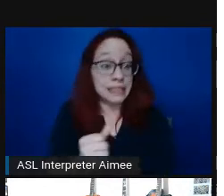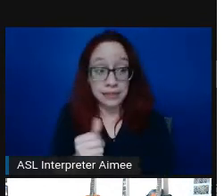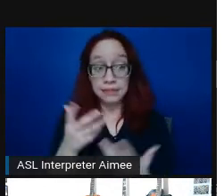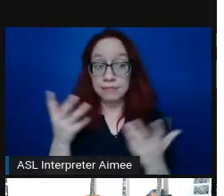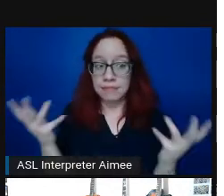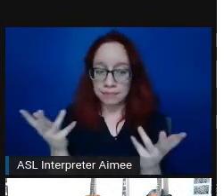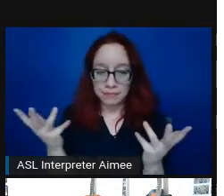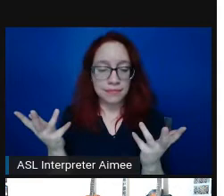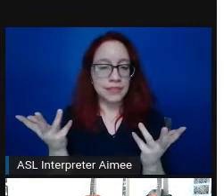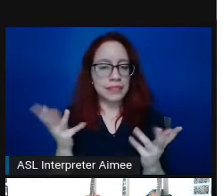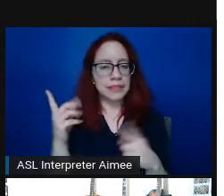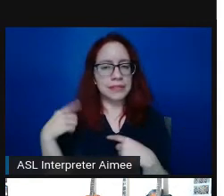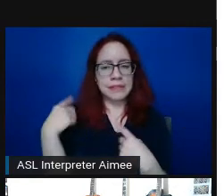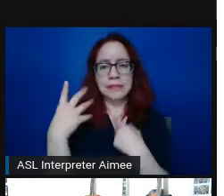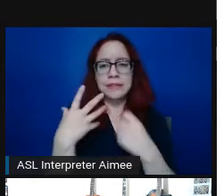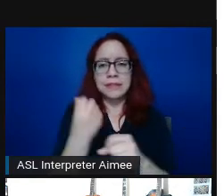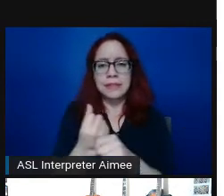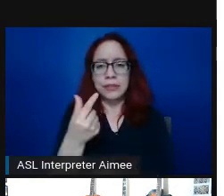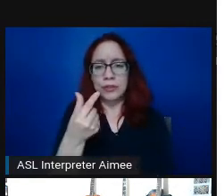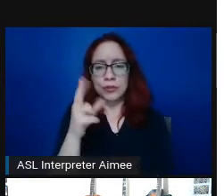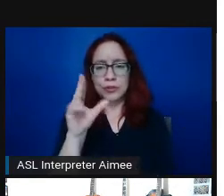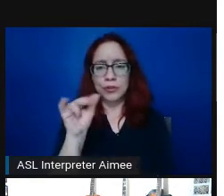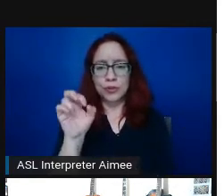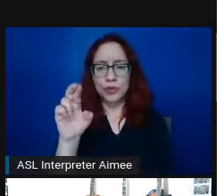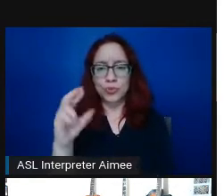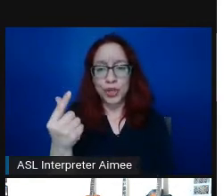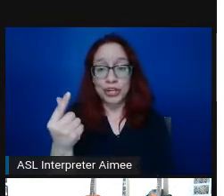Over the years since Gutenberg first arrived on the scene,